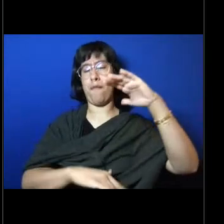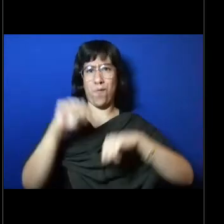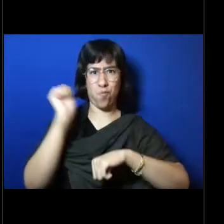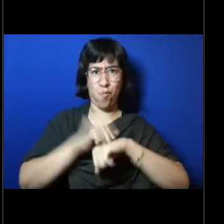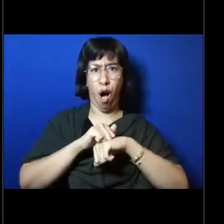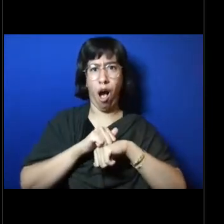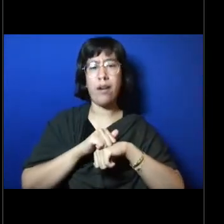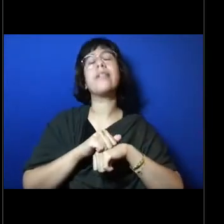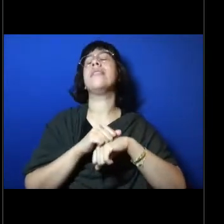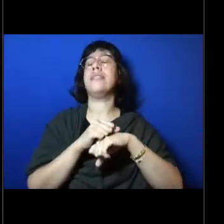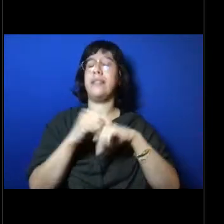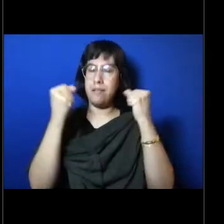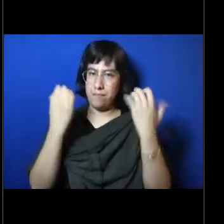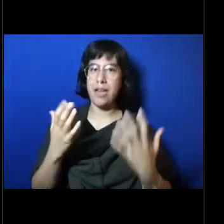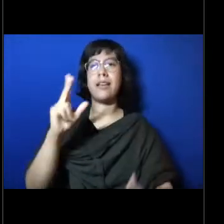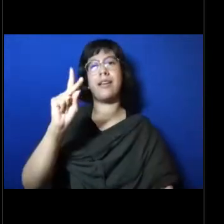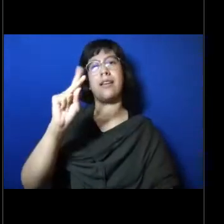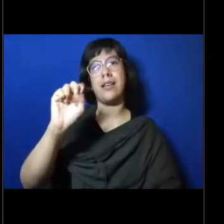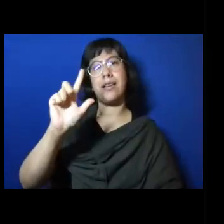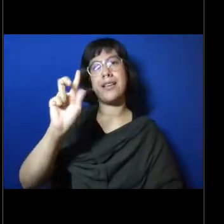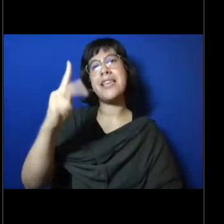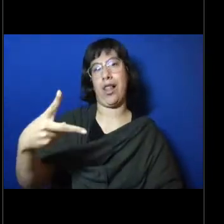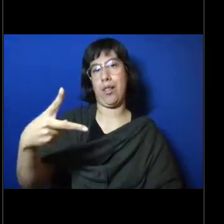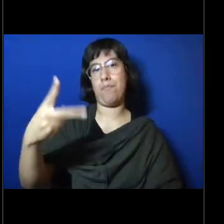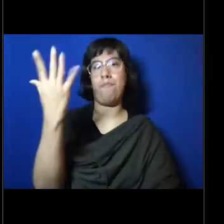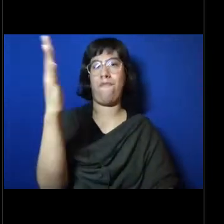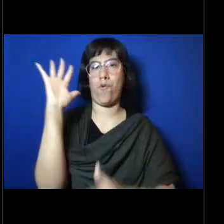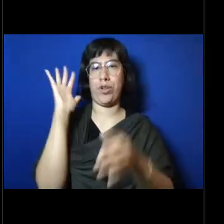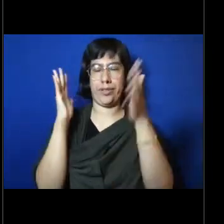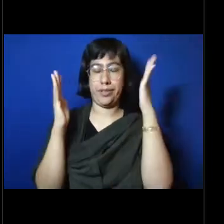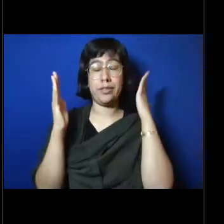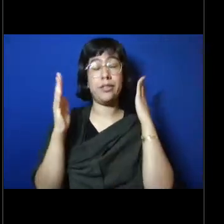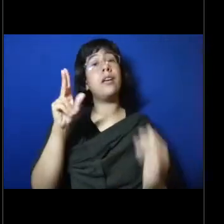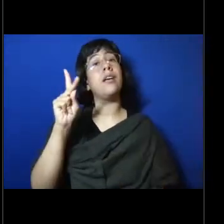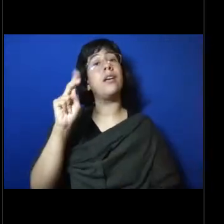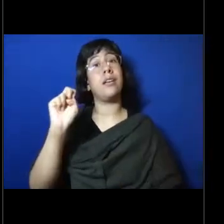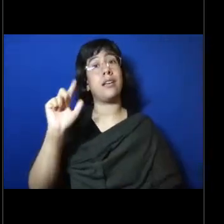there is the potential for kelp forest. Now, kelp forests are beautiful,